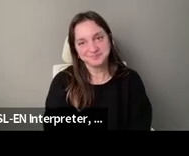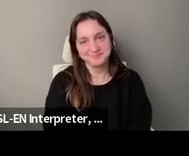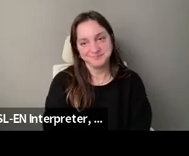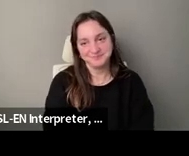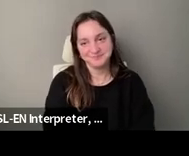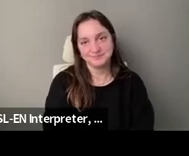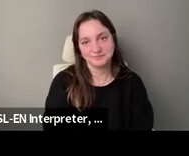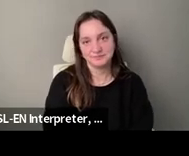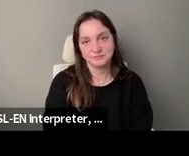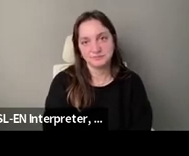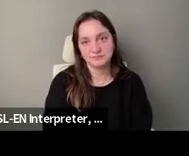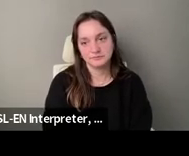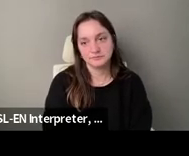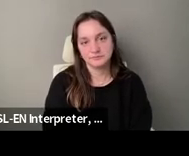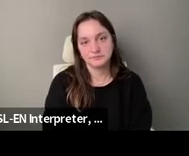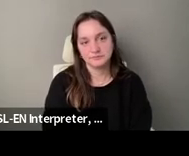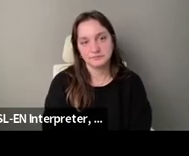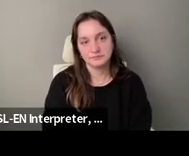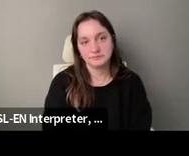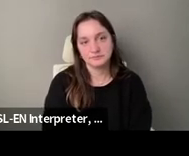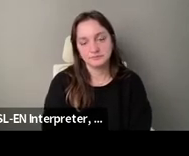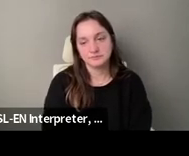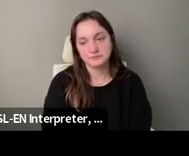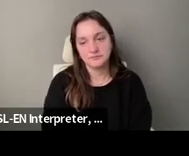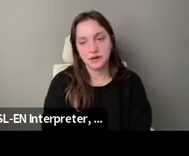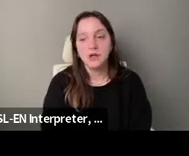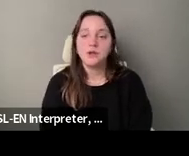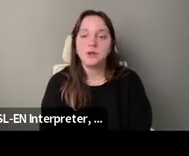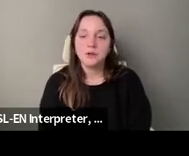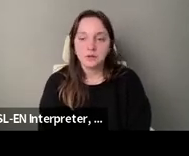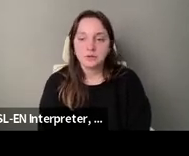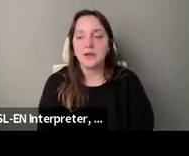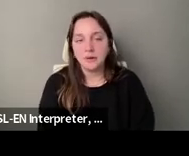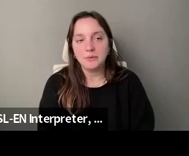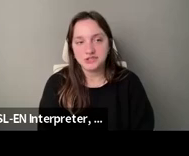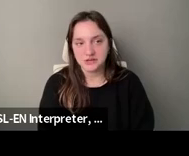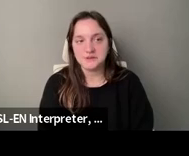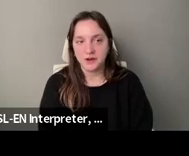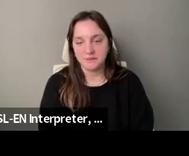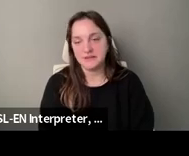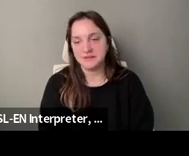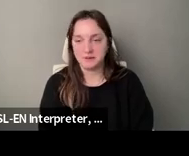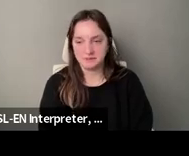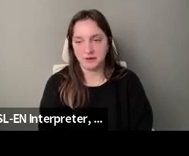please. Now I will share some recommended best practices. And